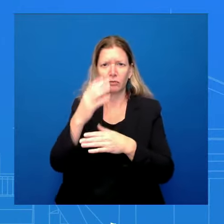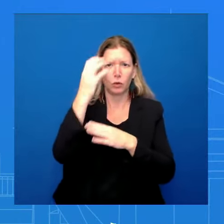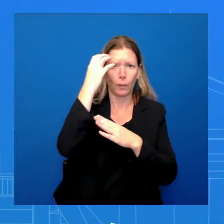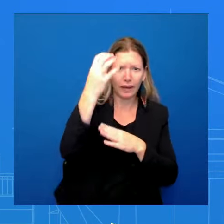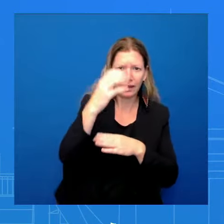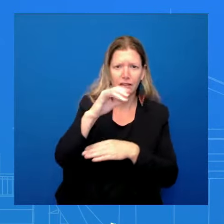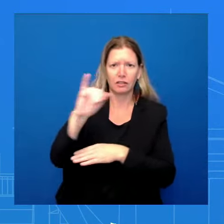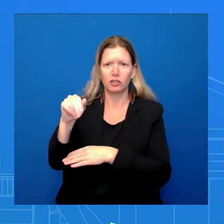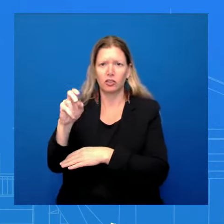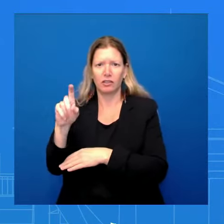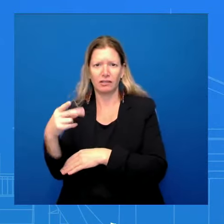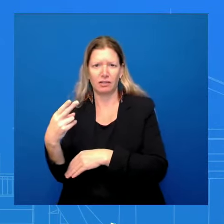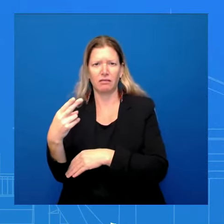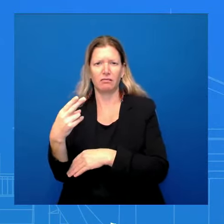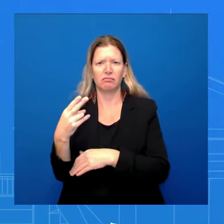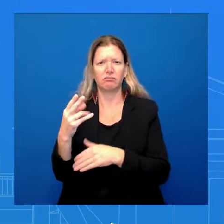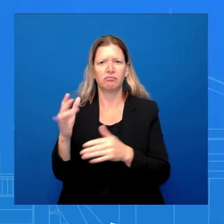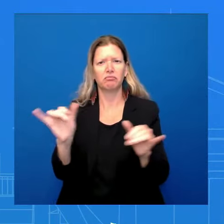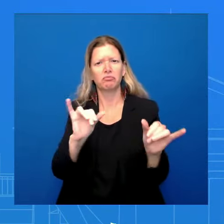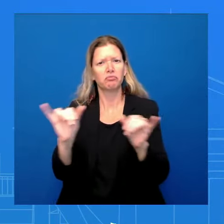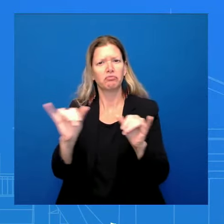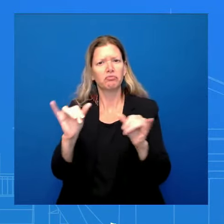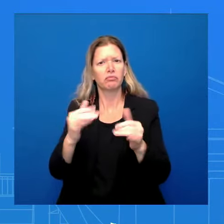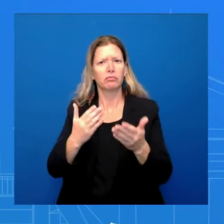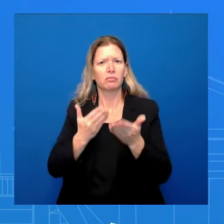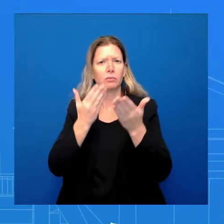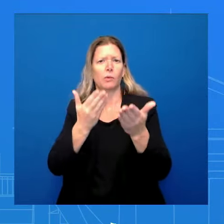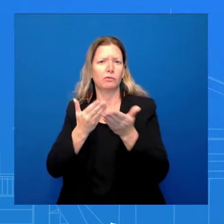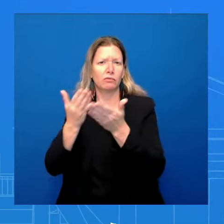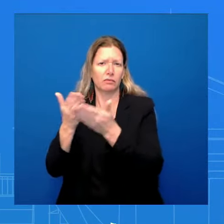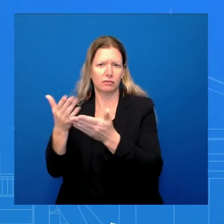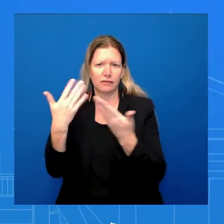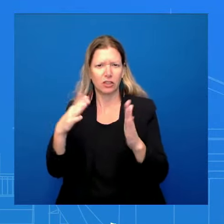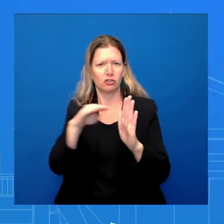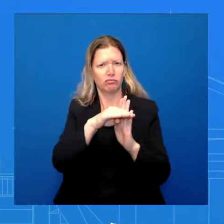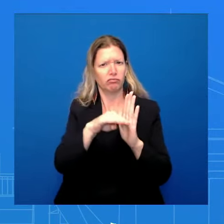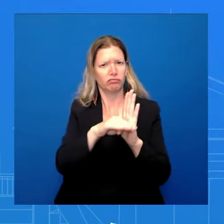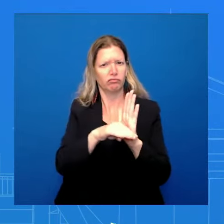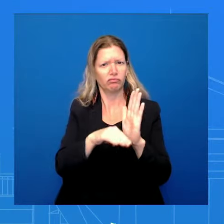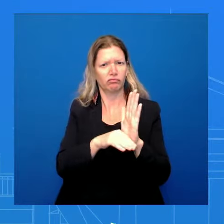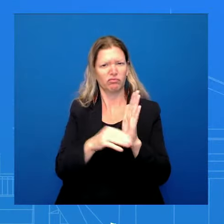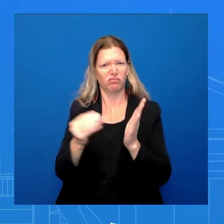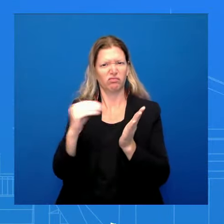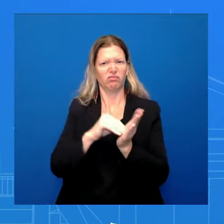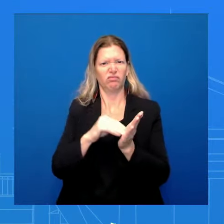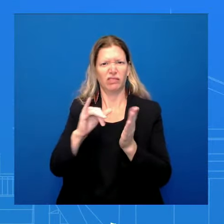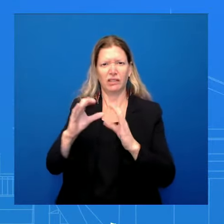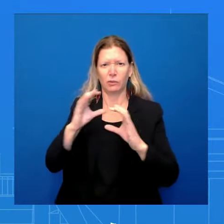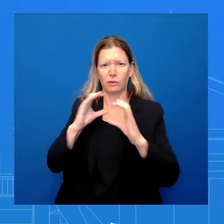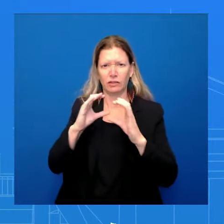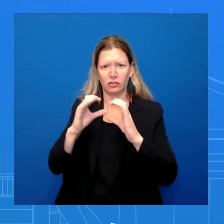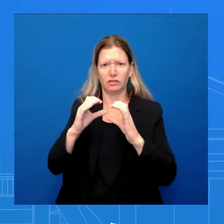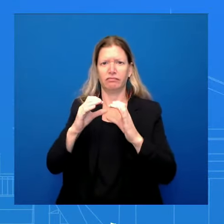that are laid down in that communiqué. First, the paramount centrality of territorial integrity and sovereignty.